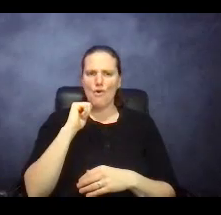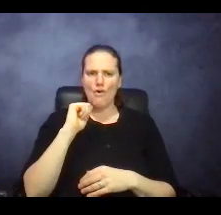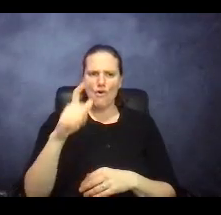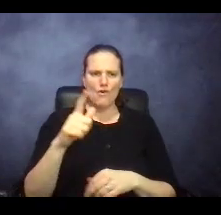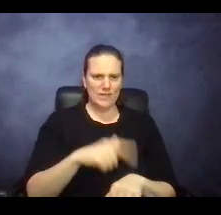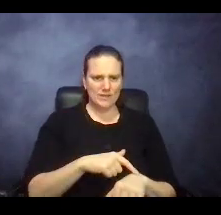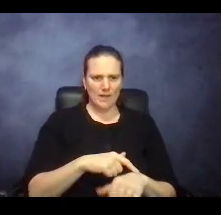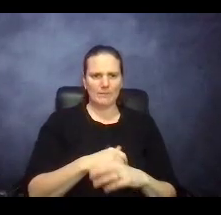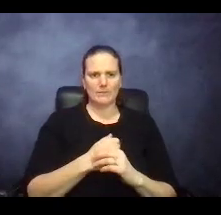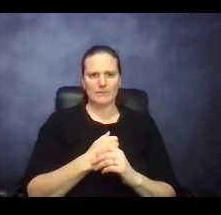That's a great place to start.